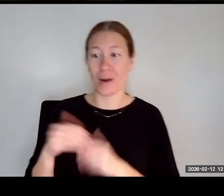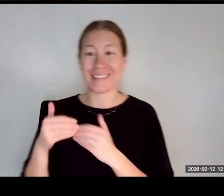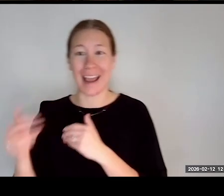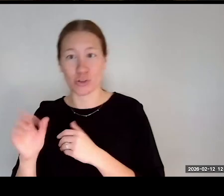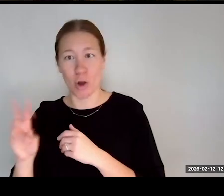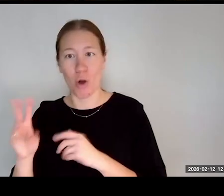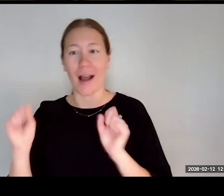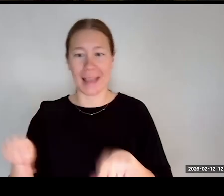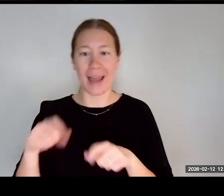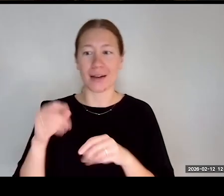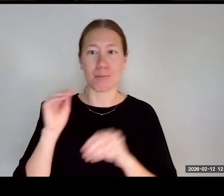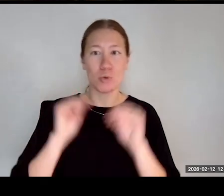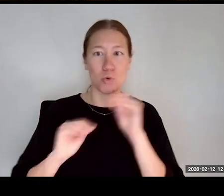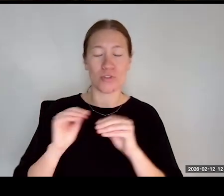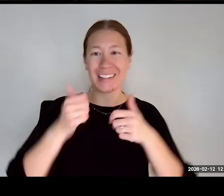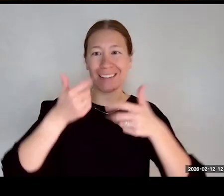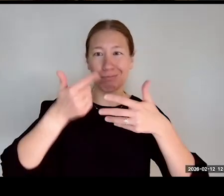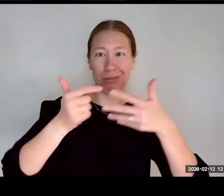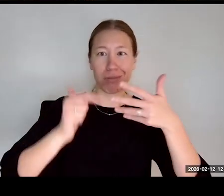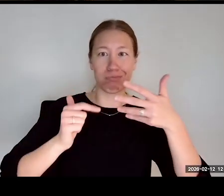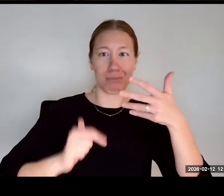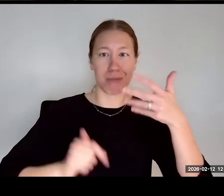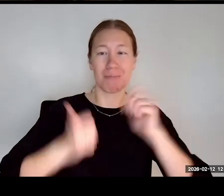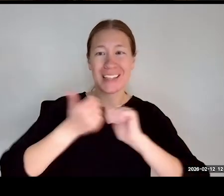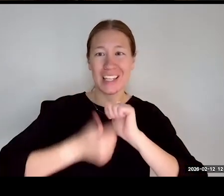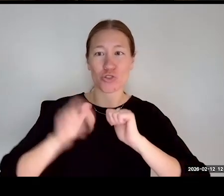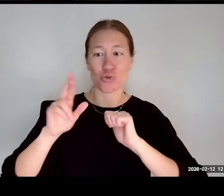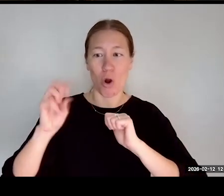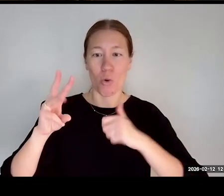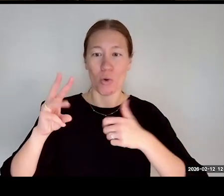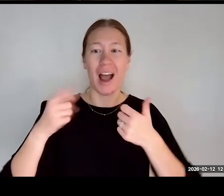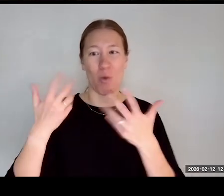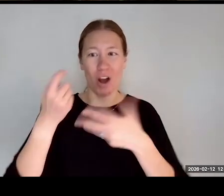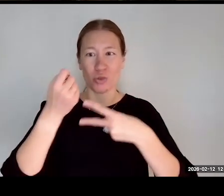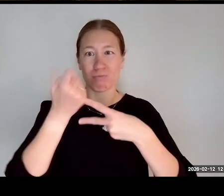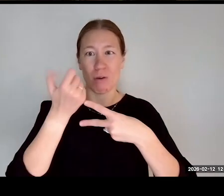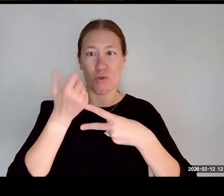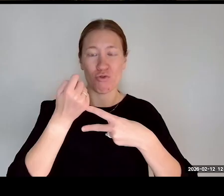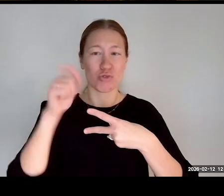and uncheck that one by one. So I'd like to deselect that for each. Okay.